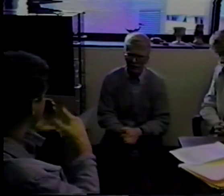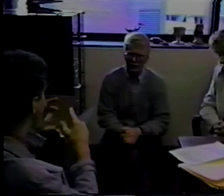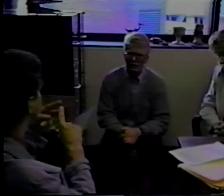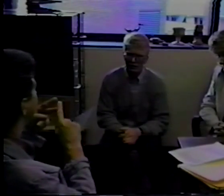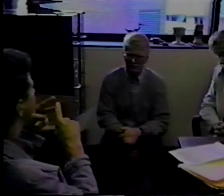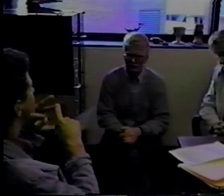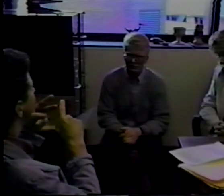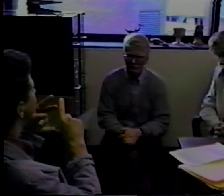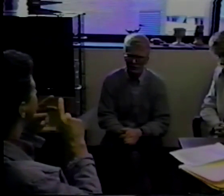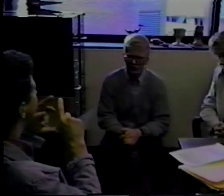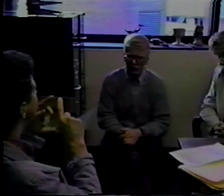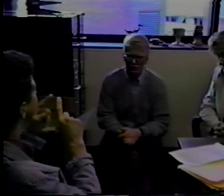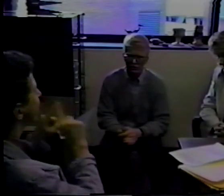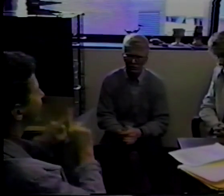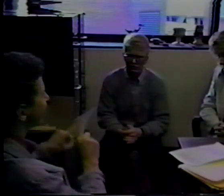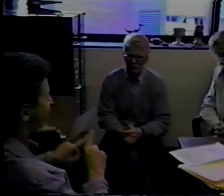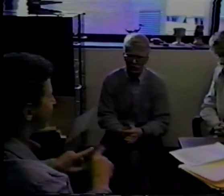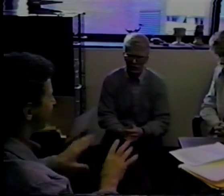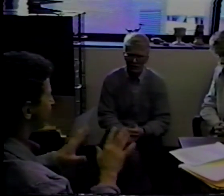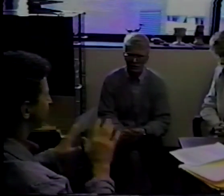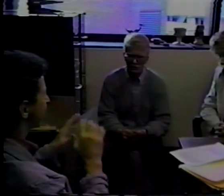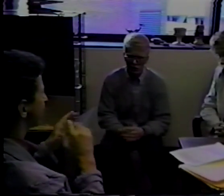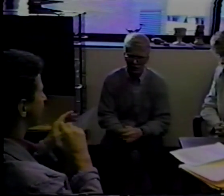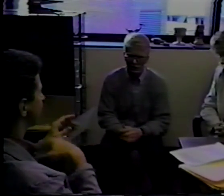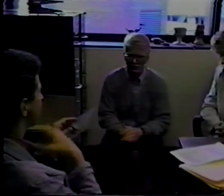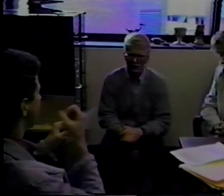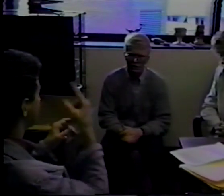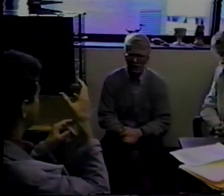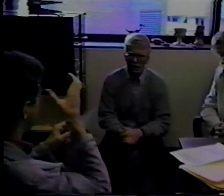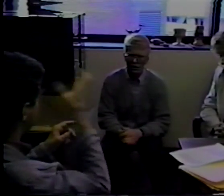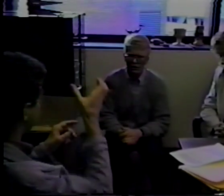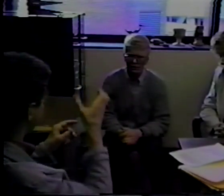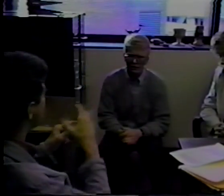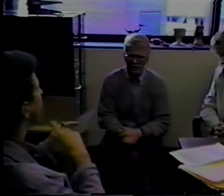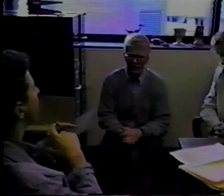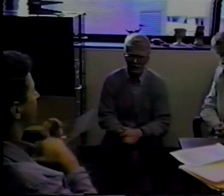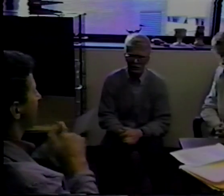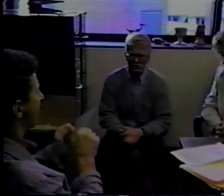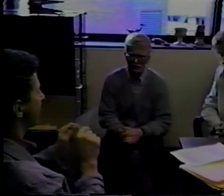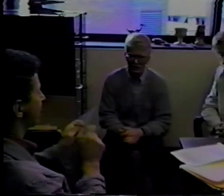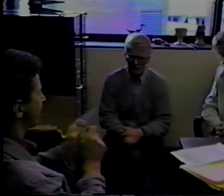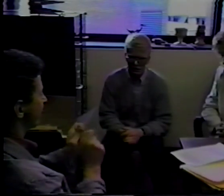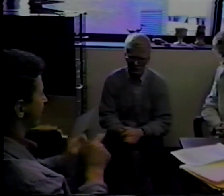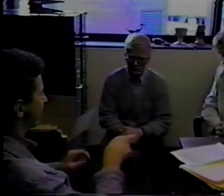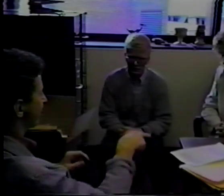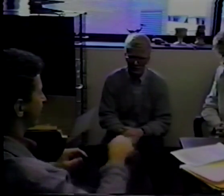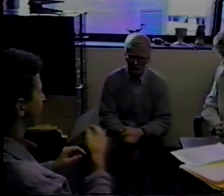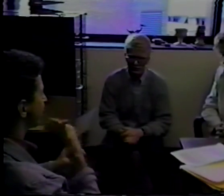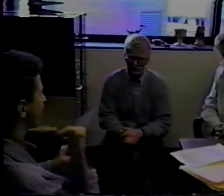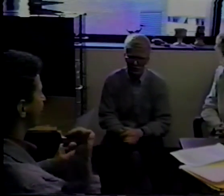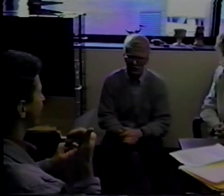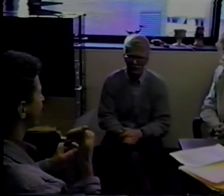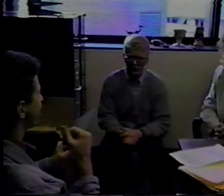I read, um, the article talking about chunking and I do understand the concept so